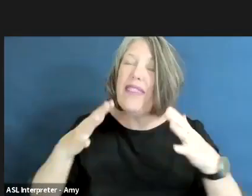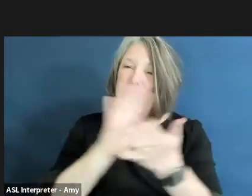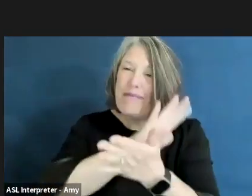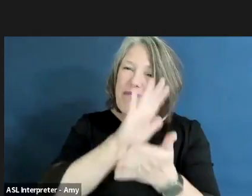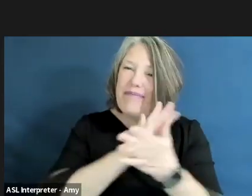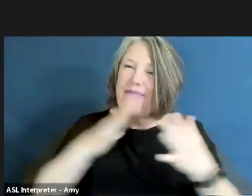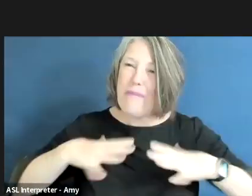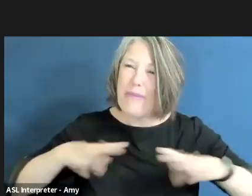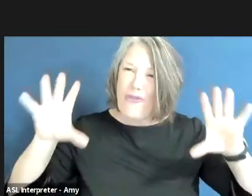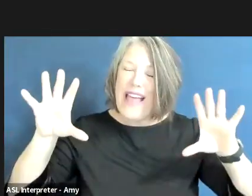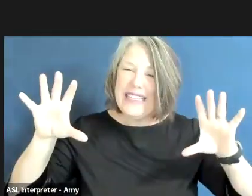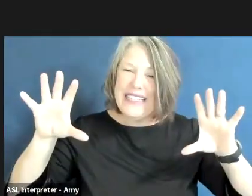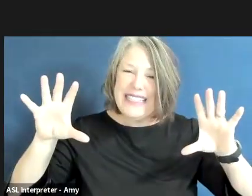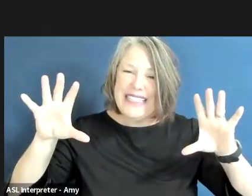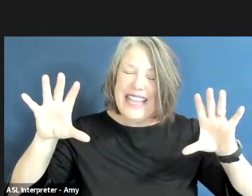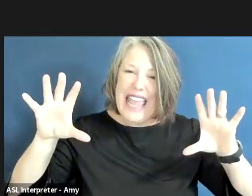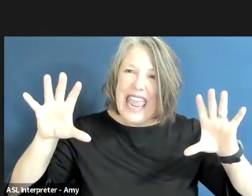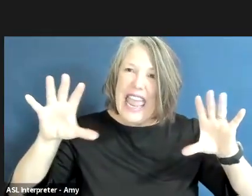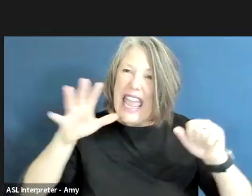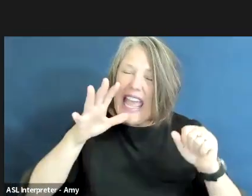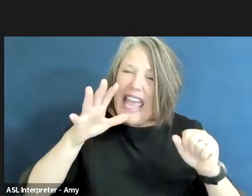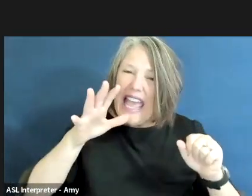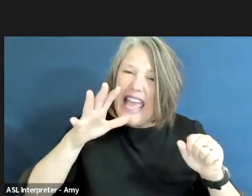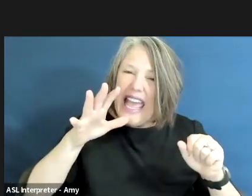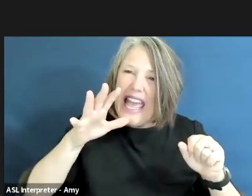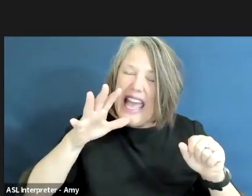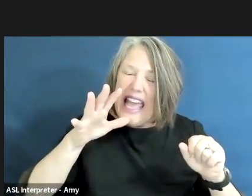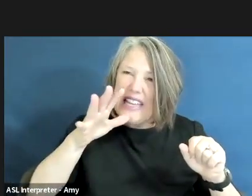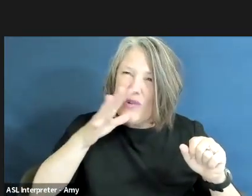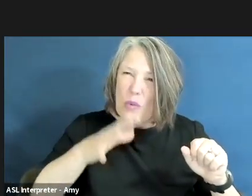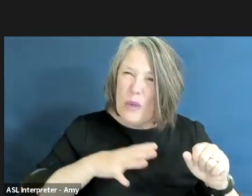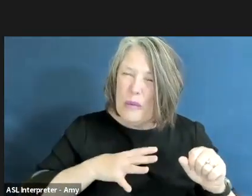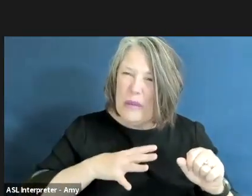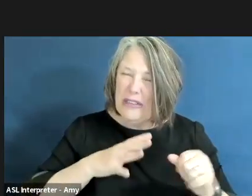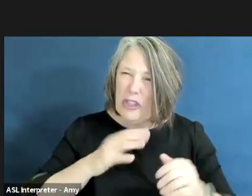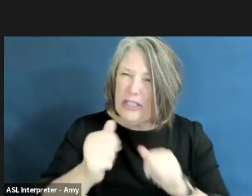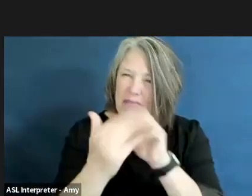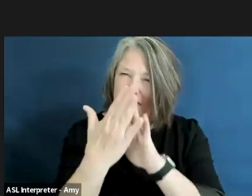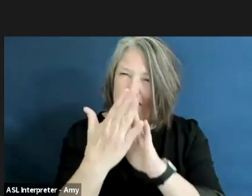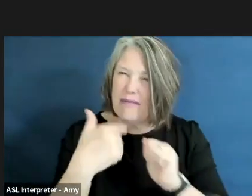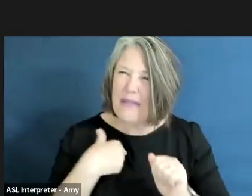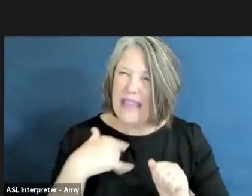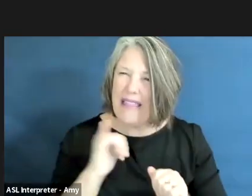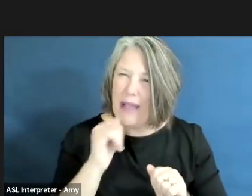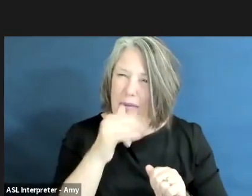and she treated me like a parasite. She didn't even look at me.